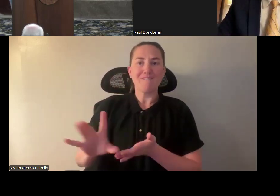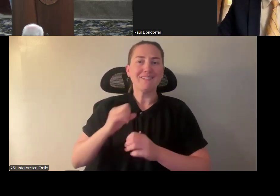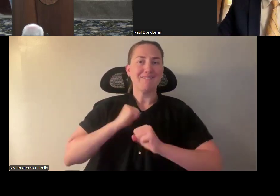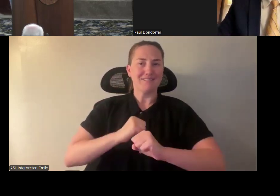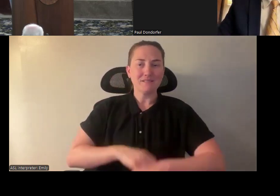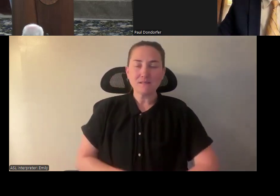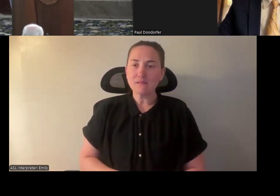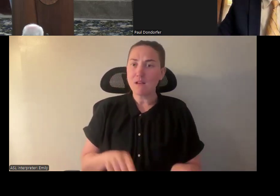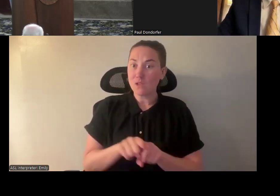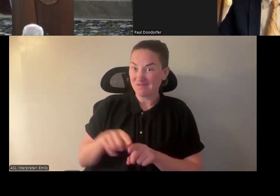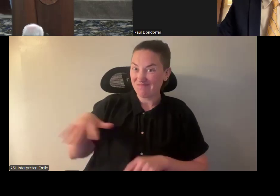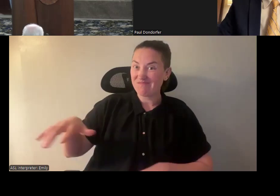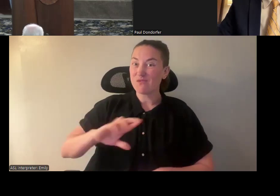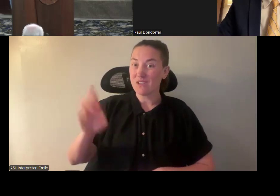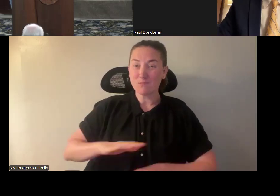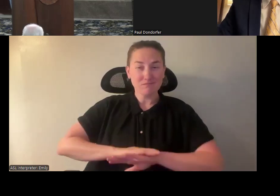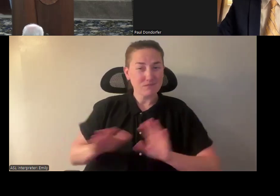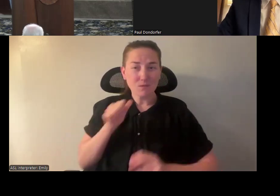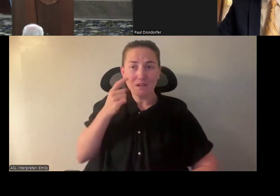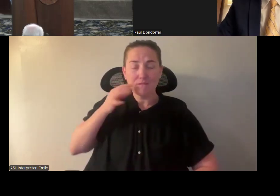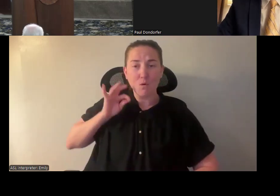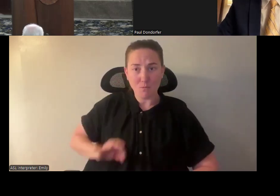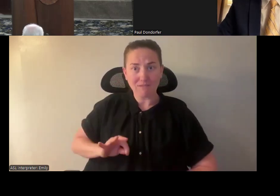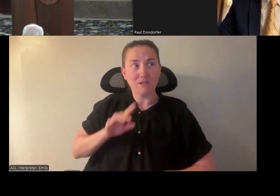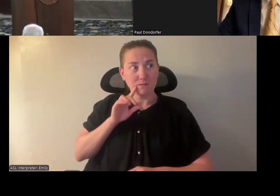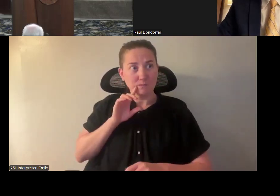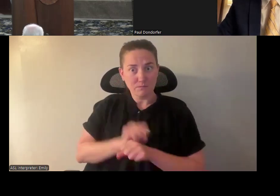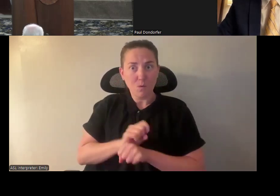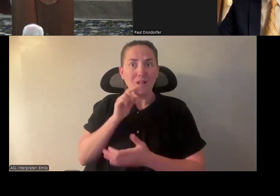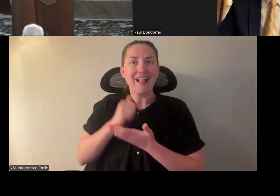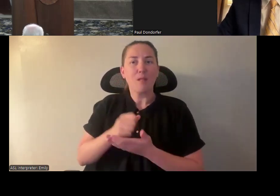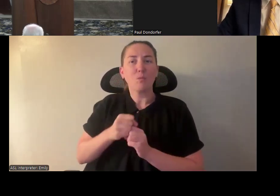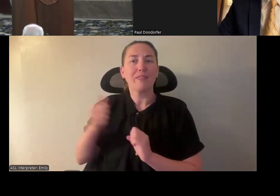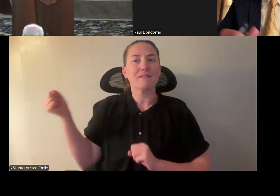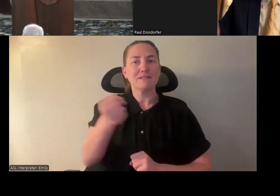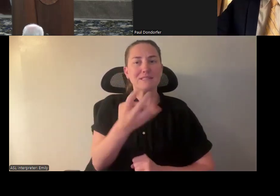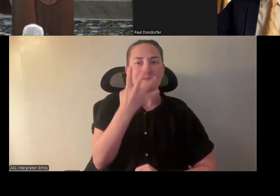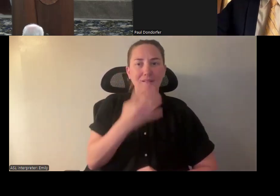organization in Rochester that assists with any kind of detained matters Some of our attorneys